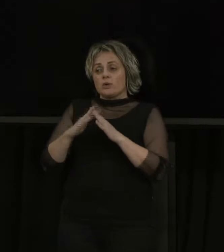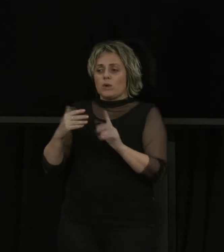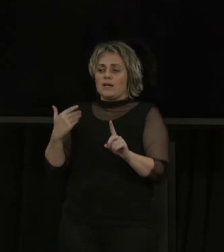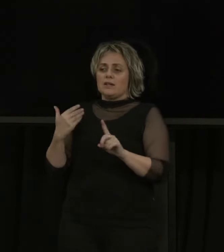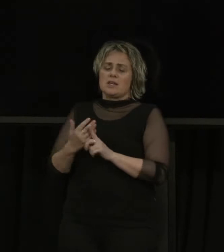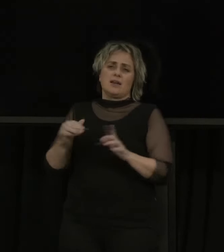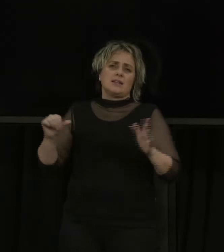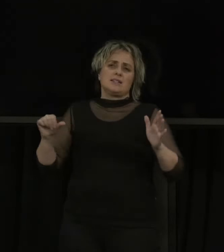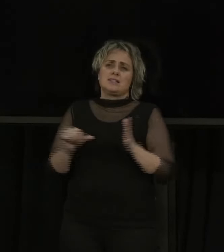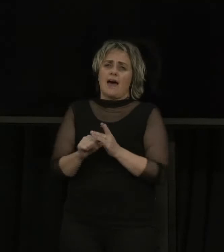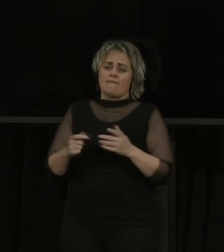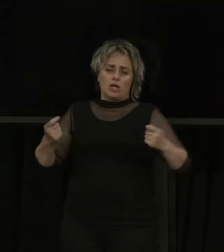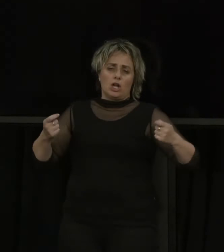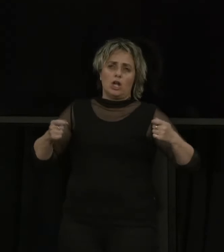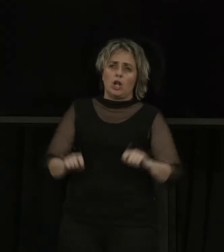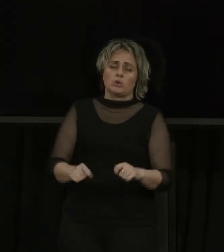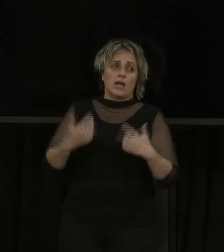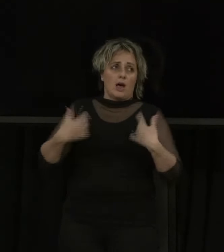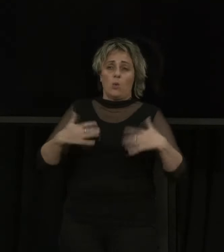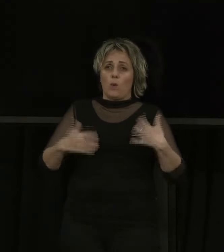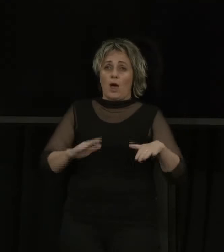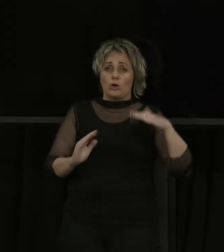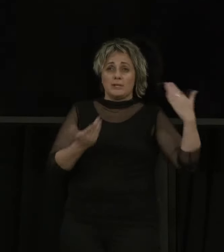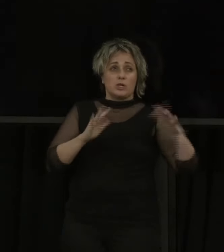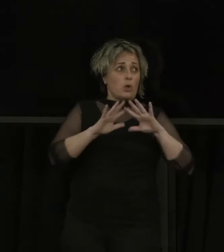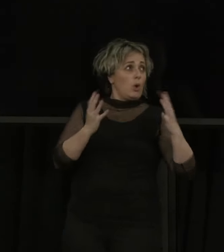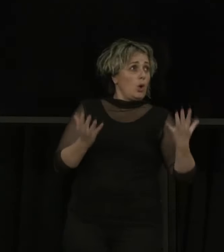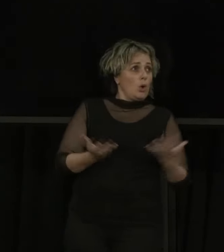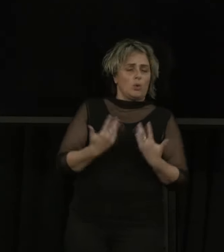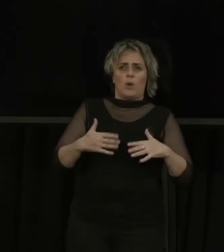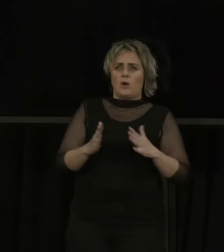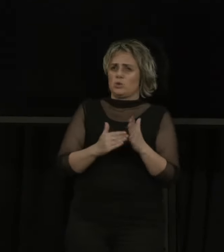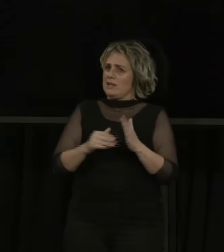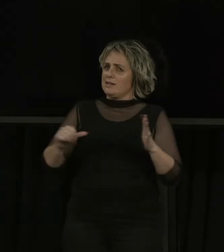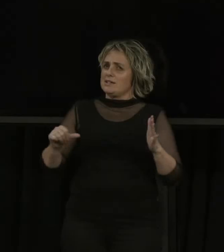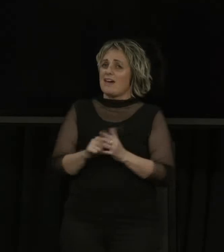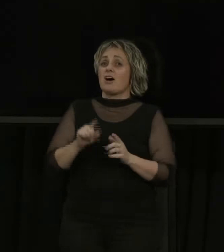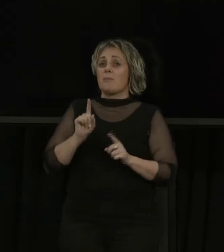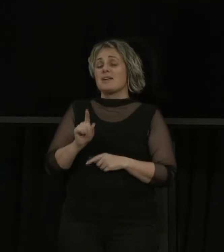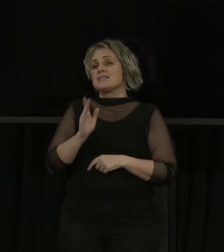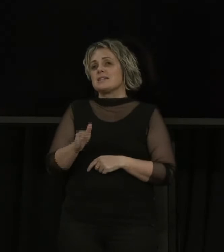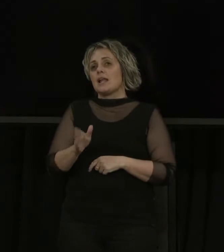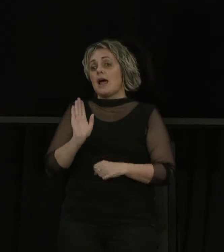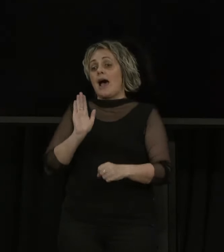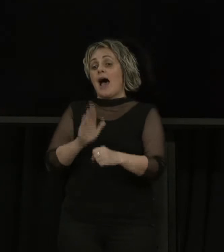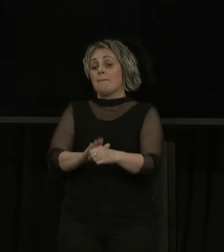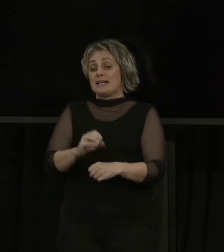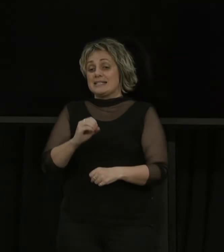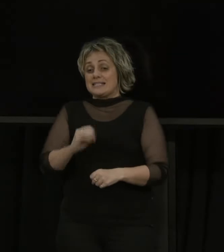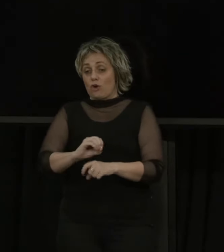yesterday. What we acknowledge is that everyone would have seen that